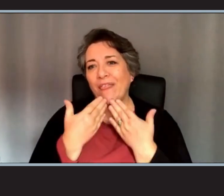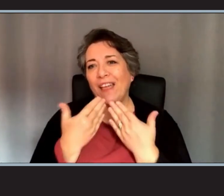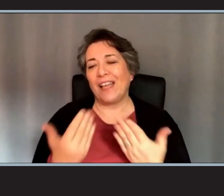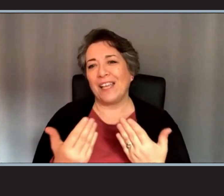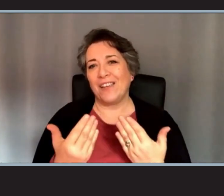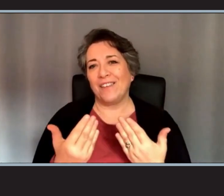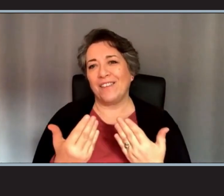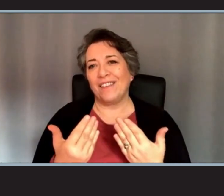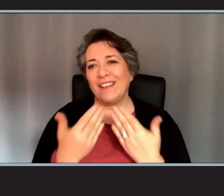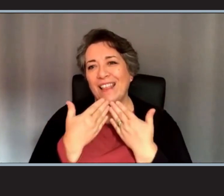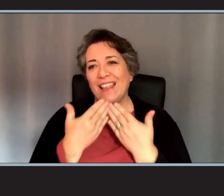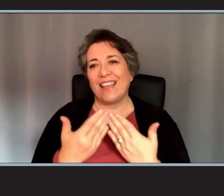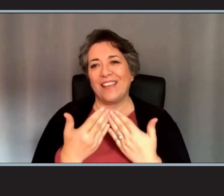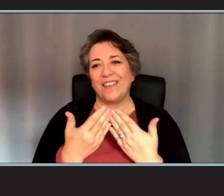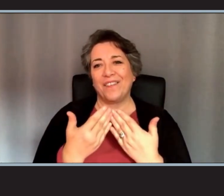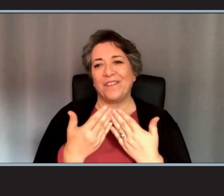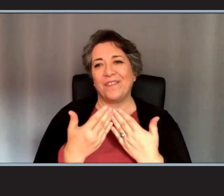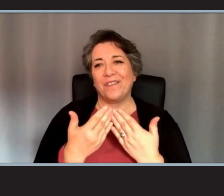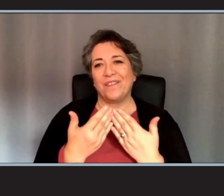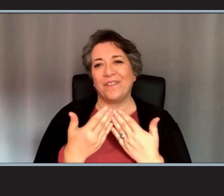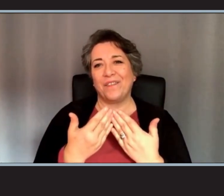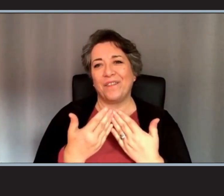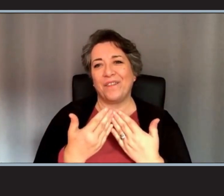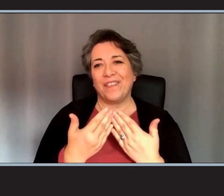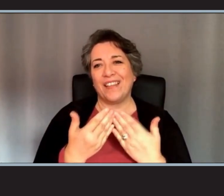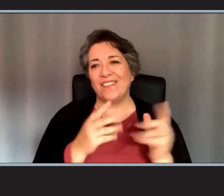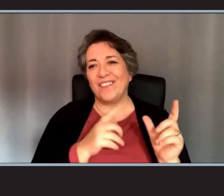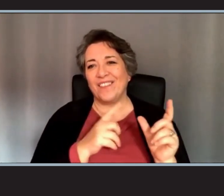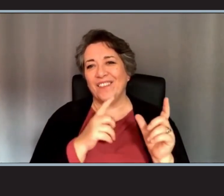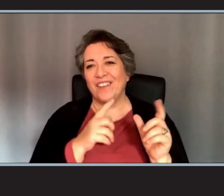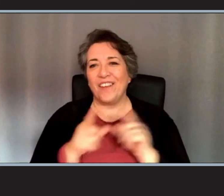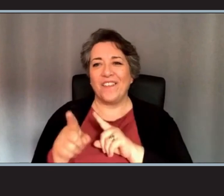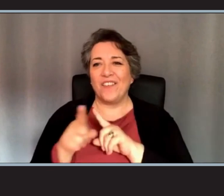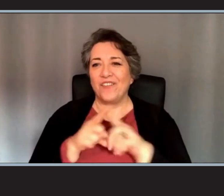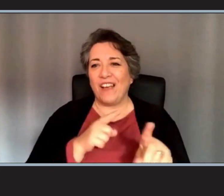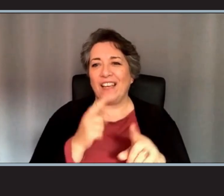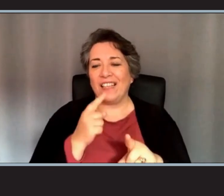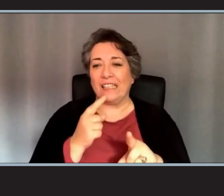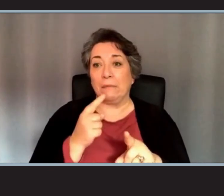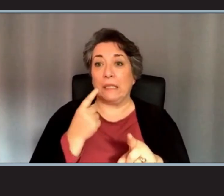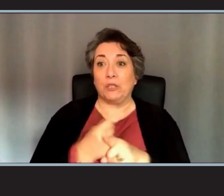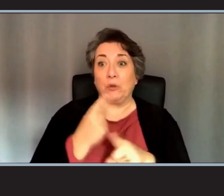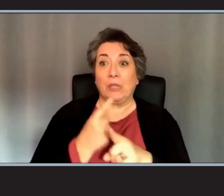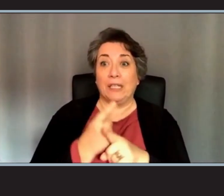to Bridget for trying to deal with my rapid talking. Thank you Bridget and thanks everyone and goodbye.